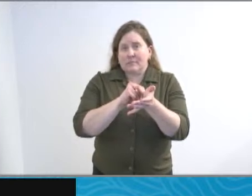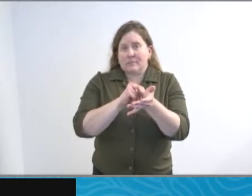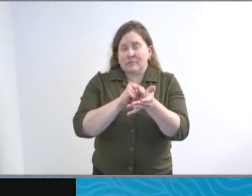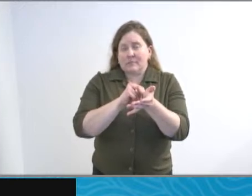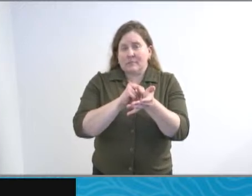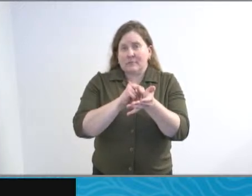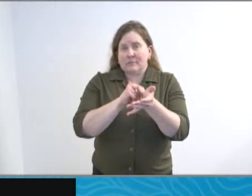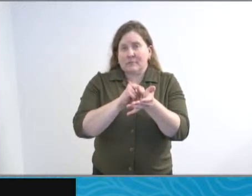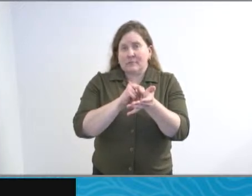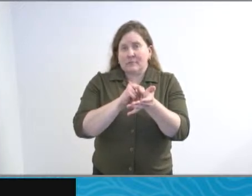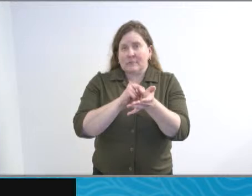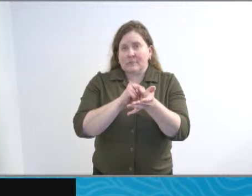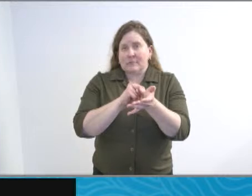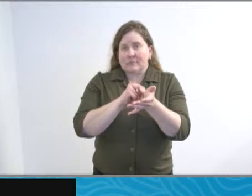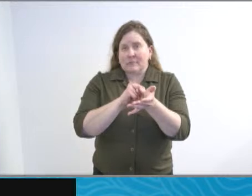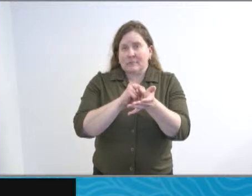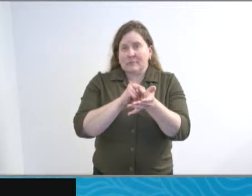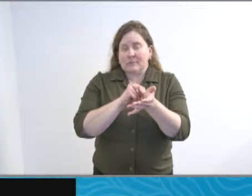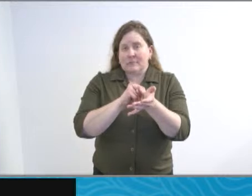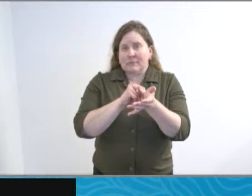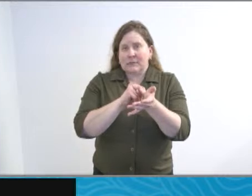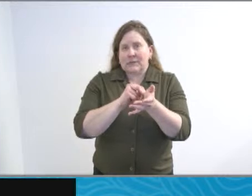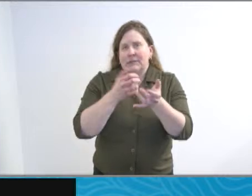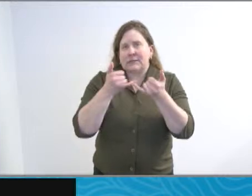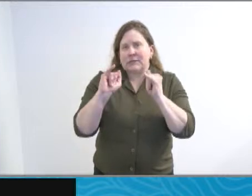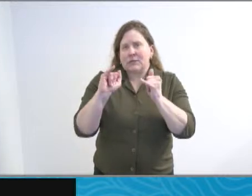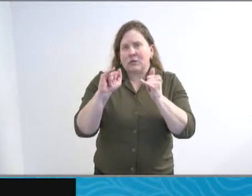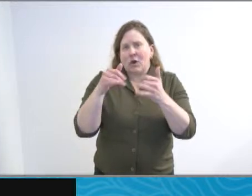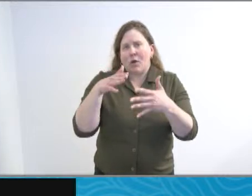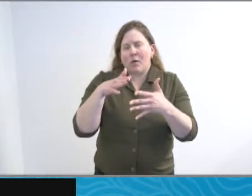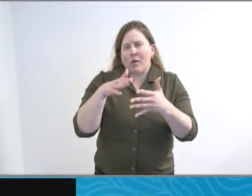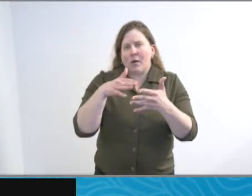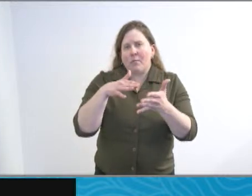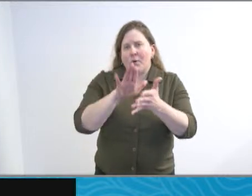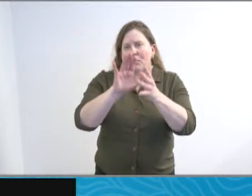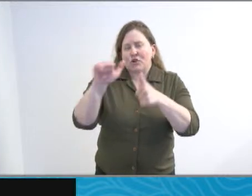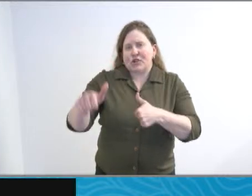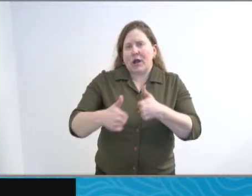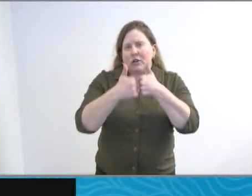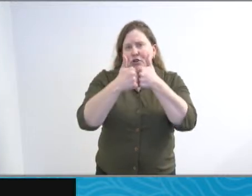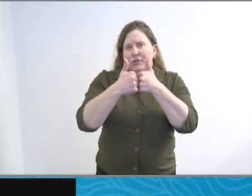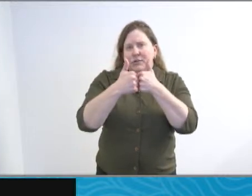for our students in particular as we were still continuing to come out of COVID and returning to our schools.